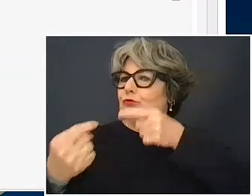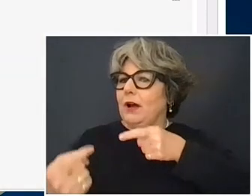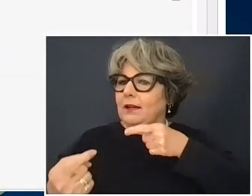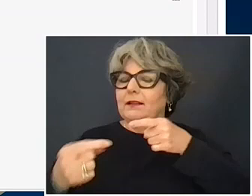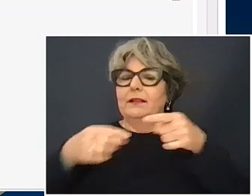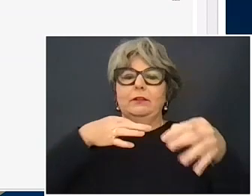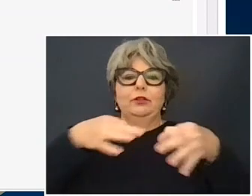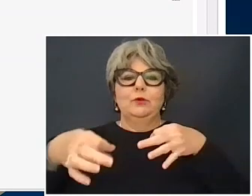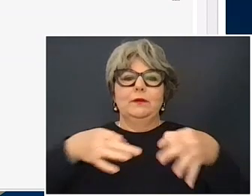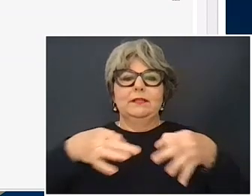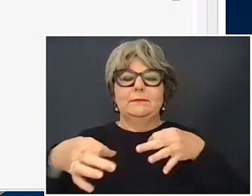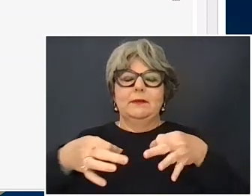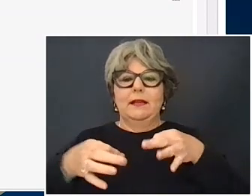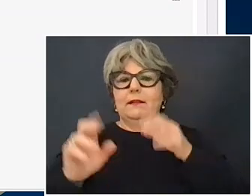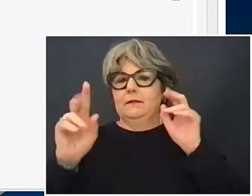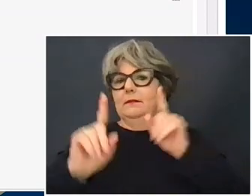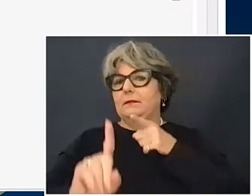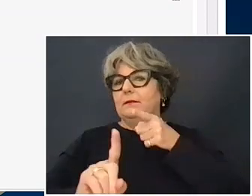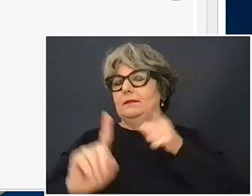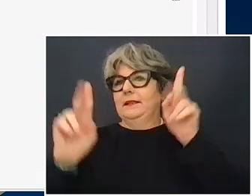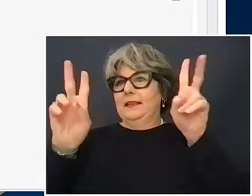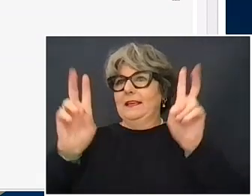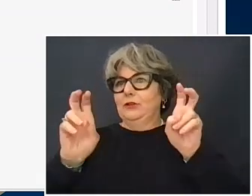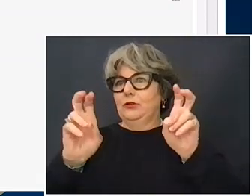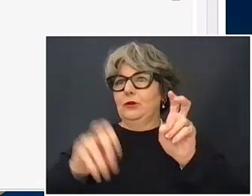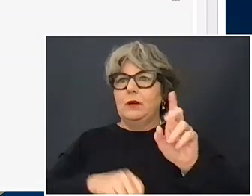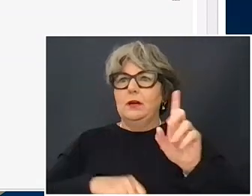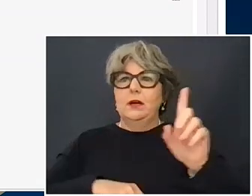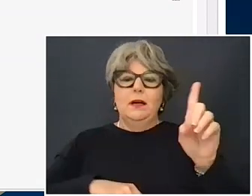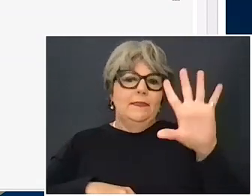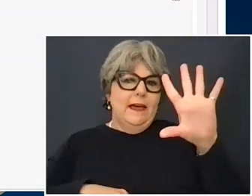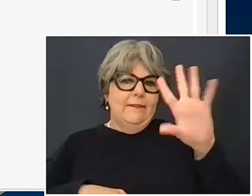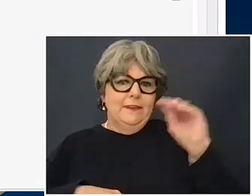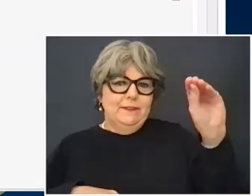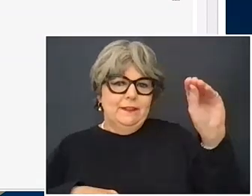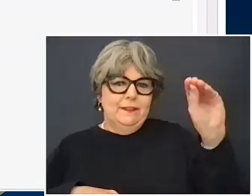issue is but where those 50% numbers come